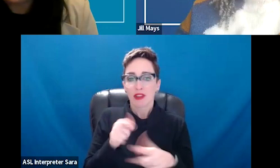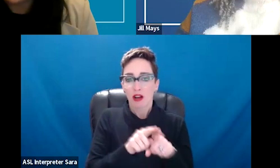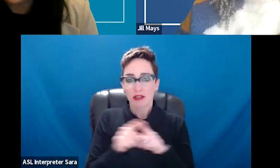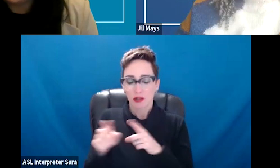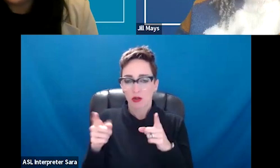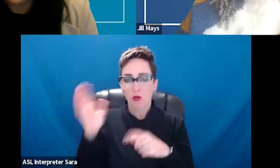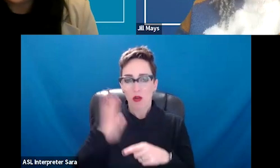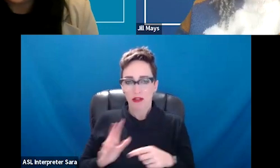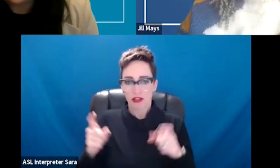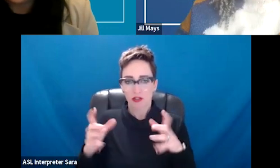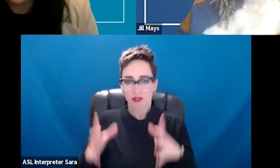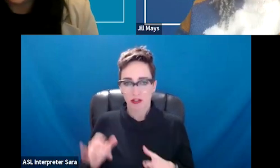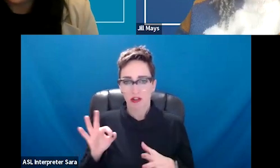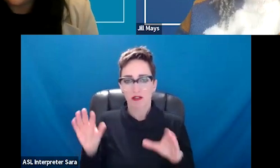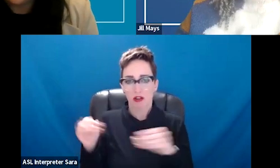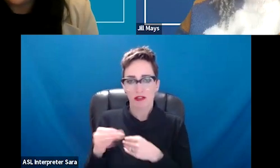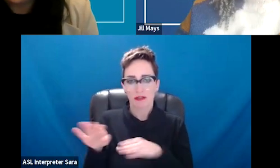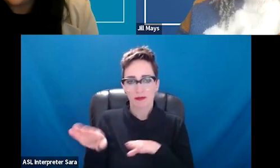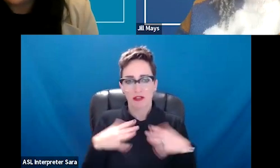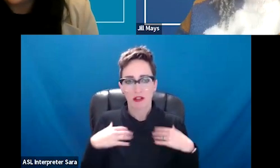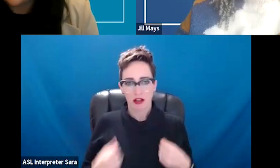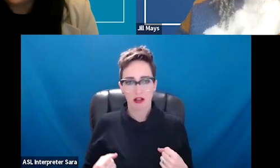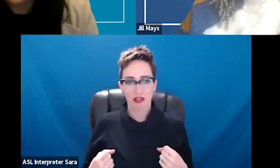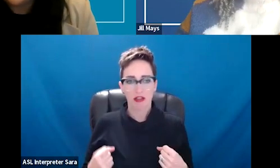and Federal Grants at the Georgia Department of Behavioral Health